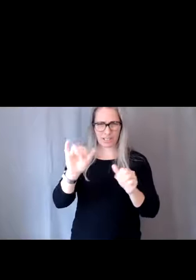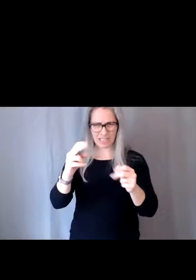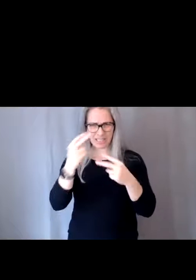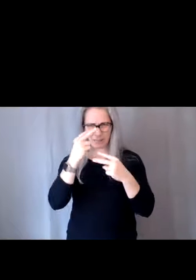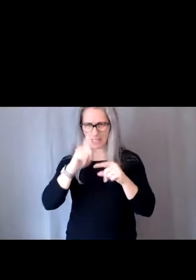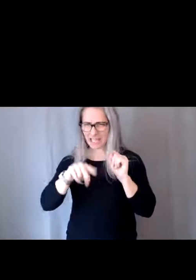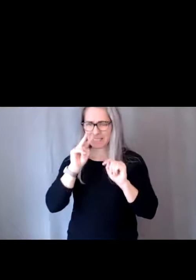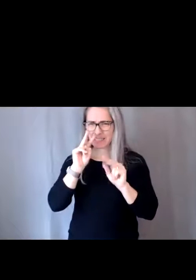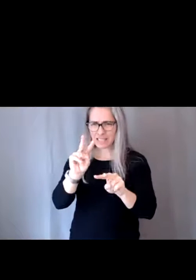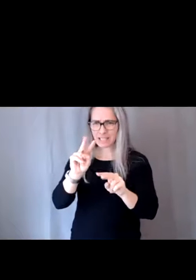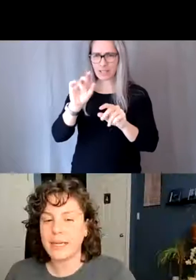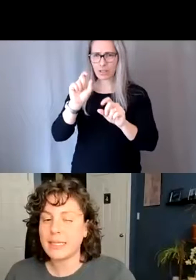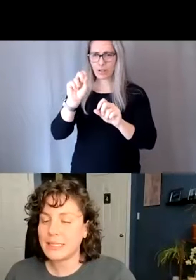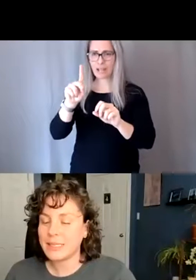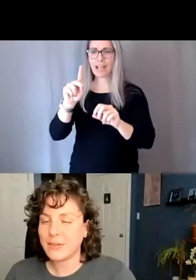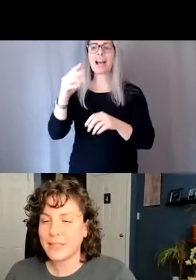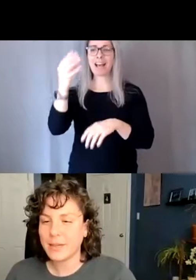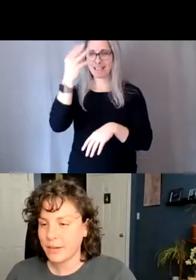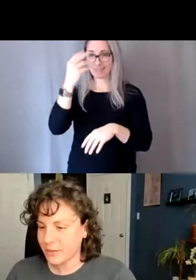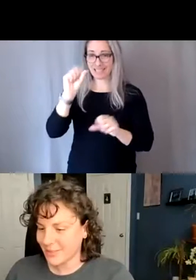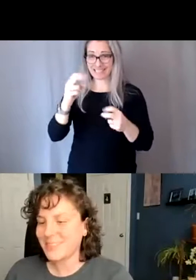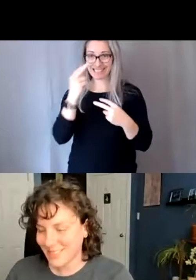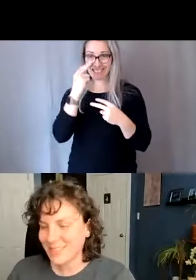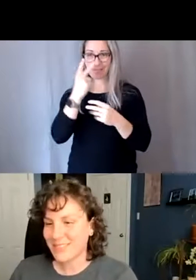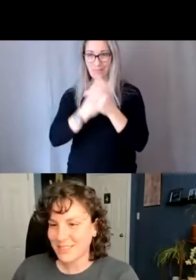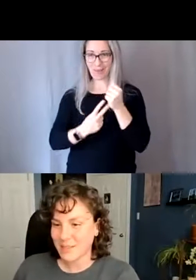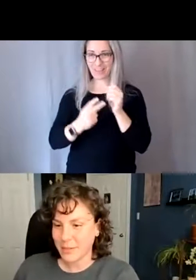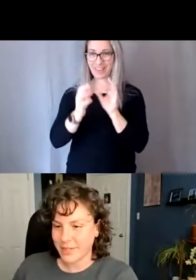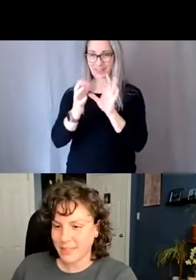I think if I add a spotlight can you see there we go